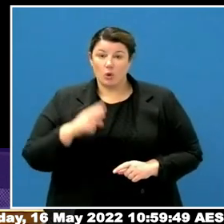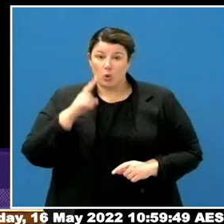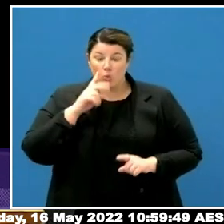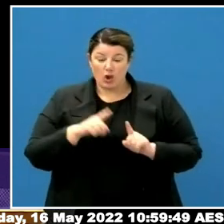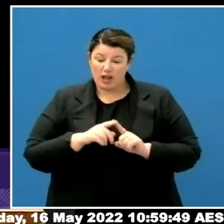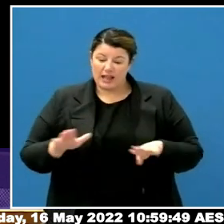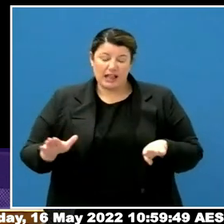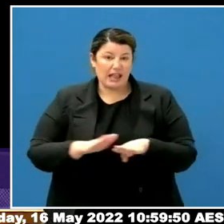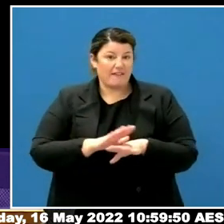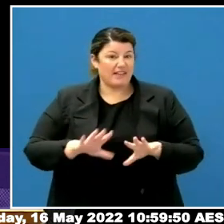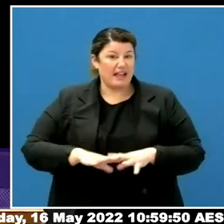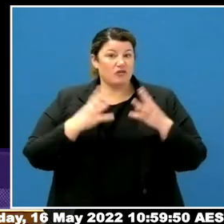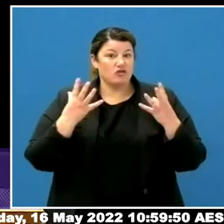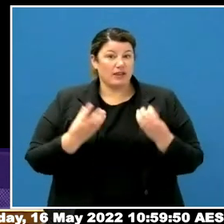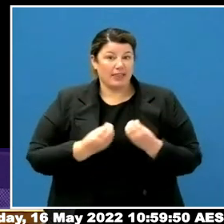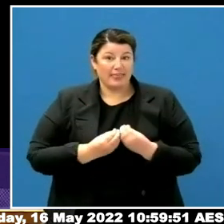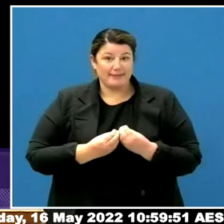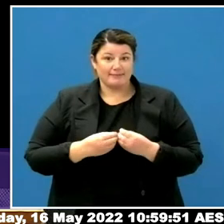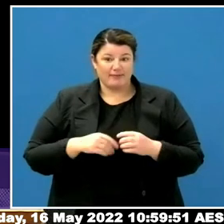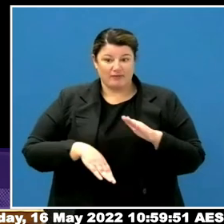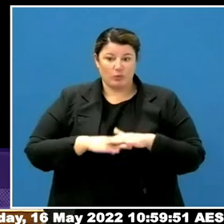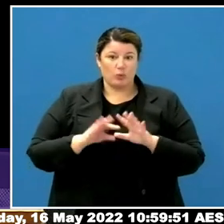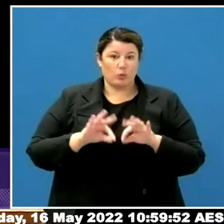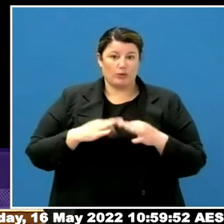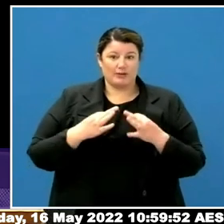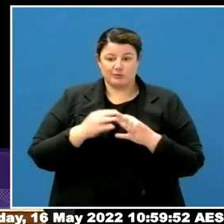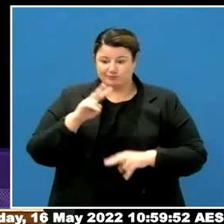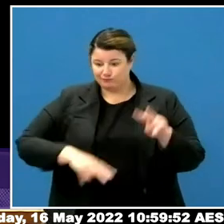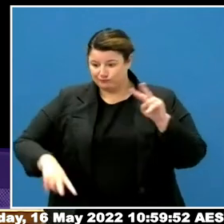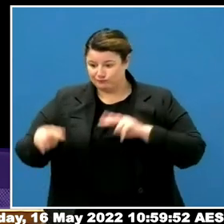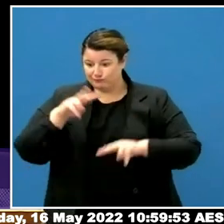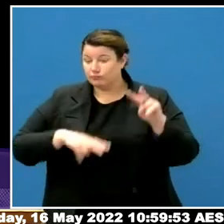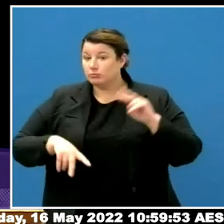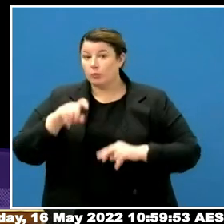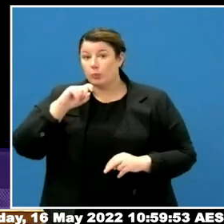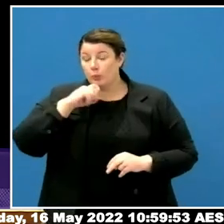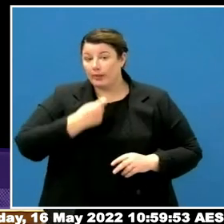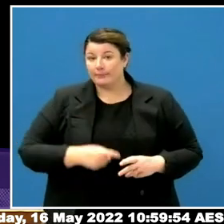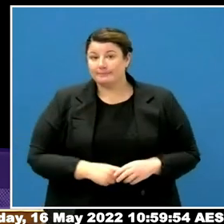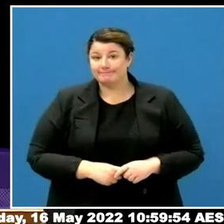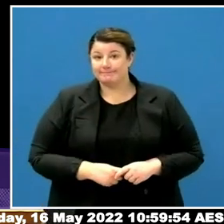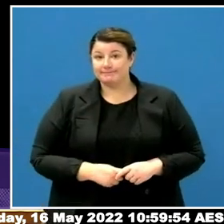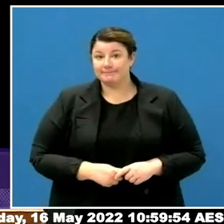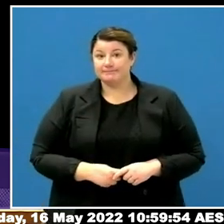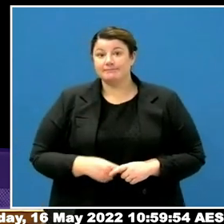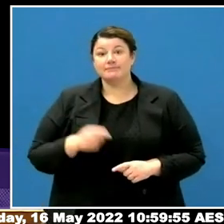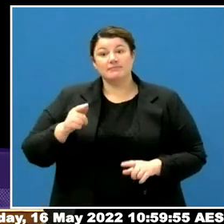We will explore with her the measures she has implemented and the impact of those measures